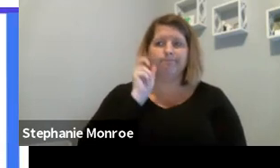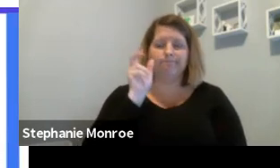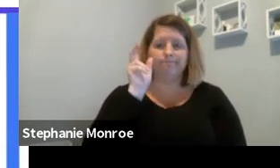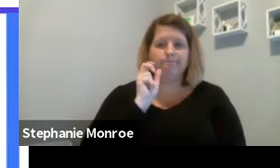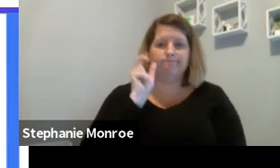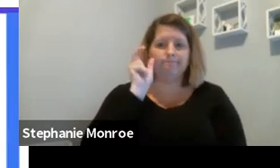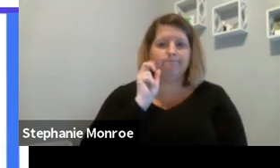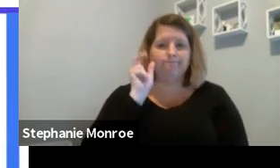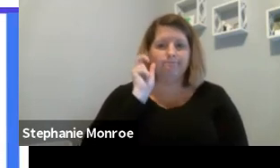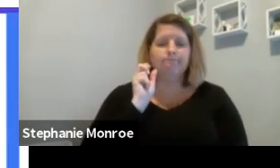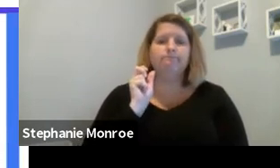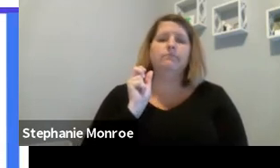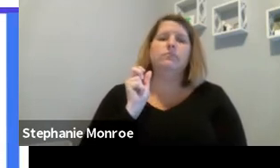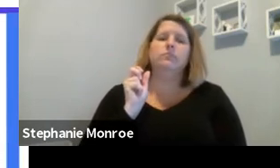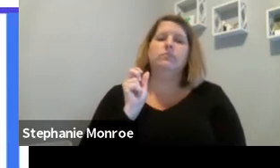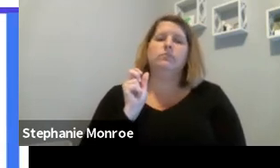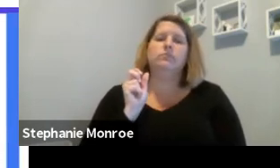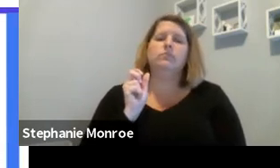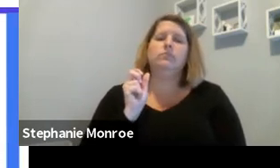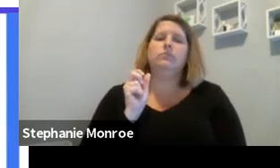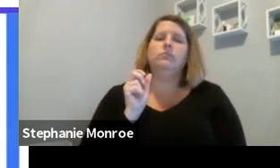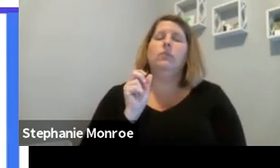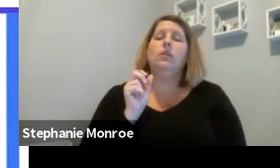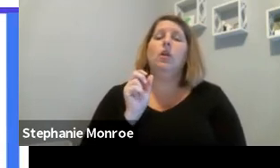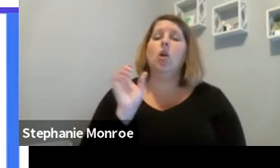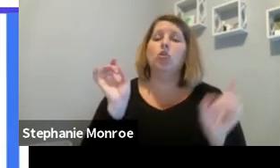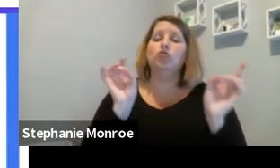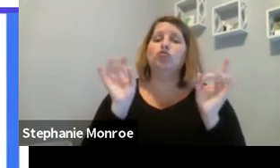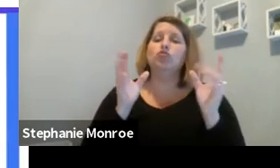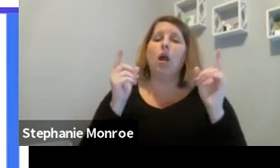Trauma-informed care services does that for you.